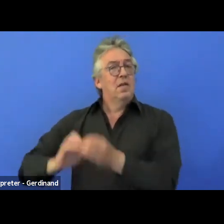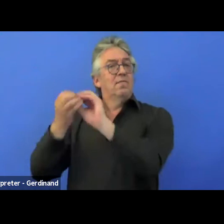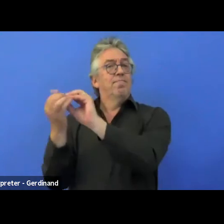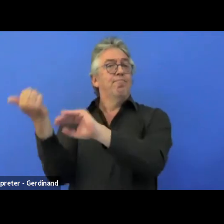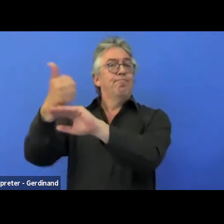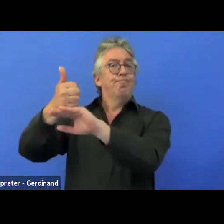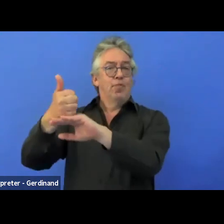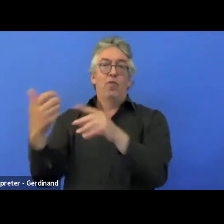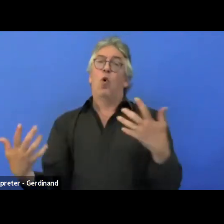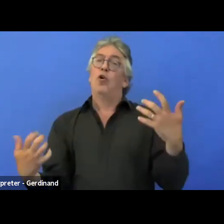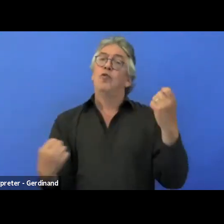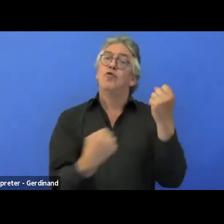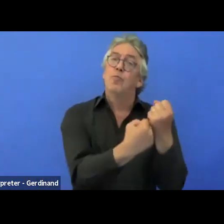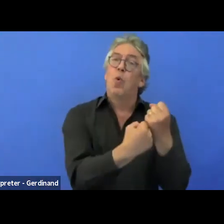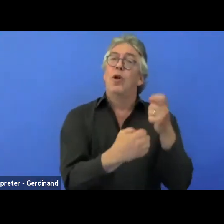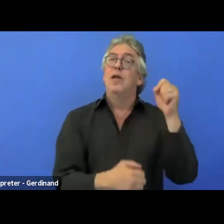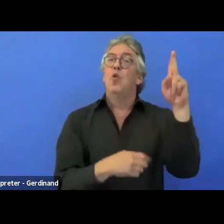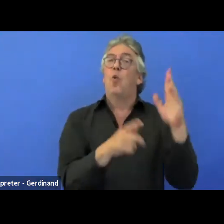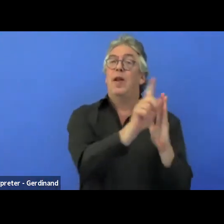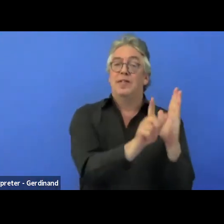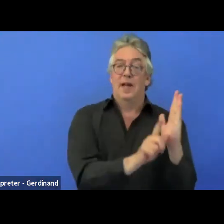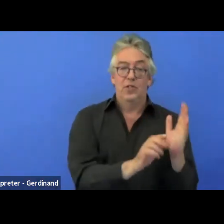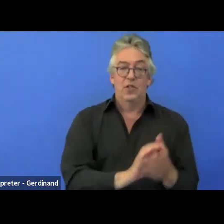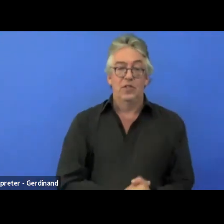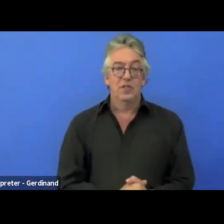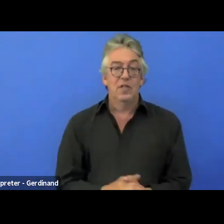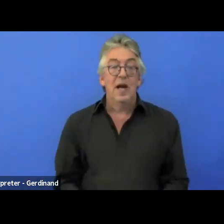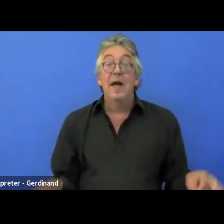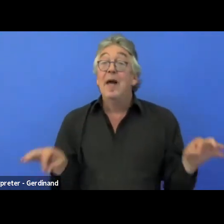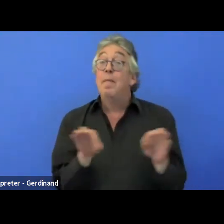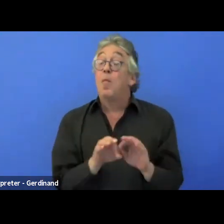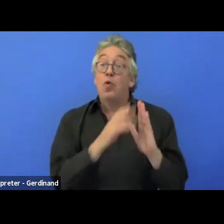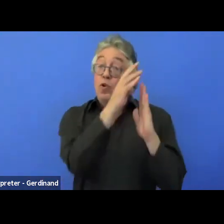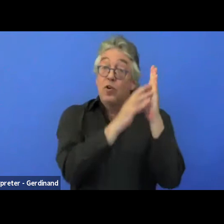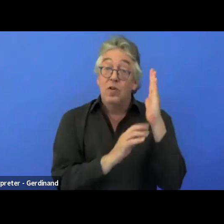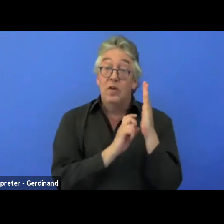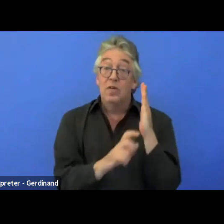The recital 24 is important because the EU standardisation system